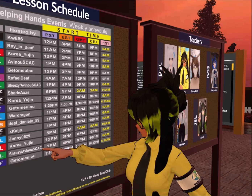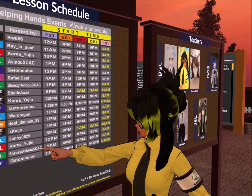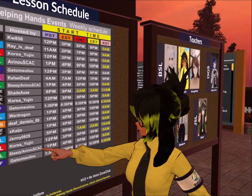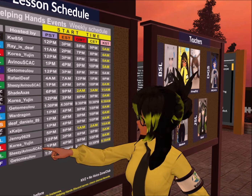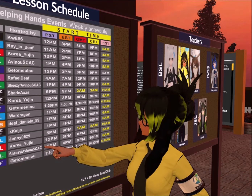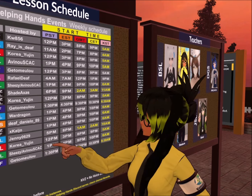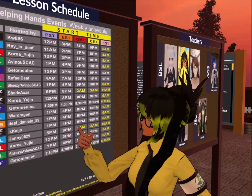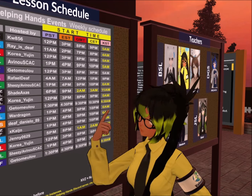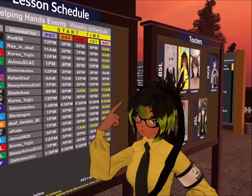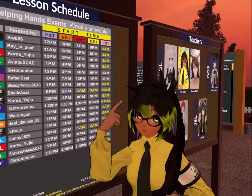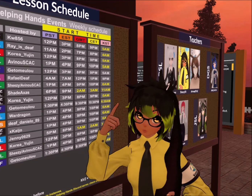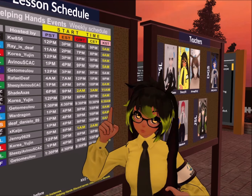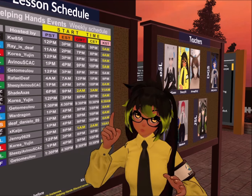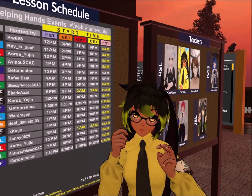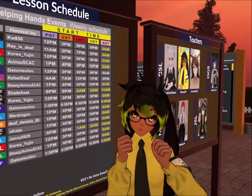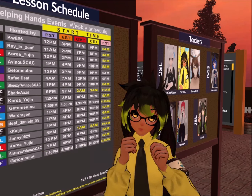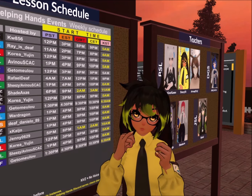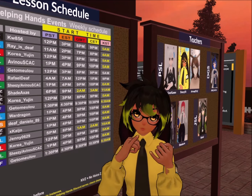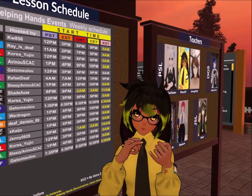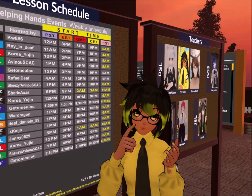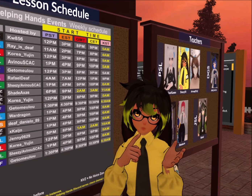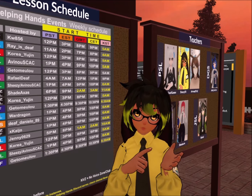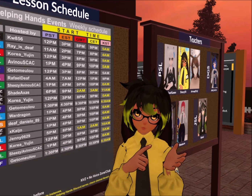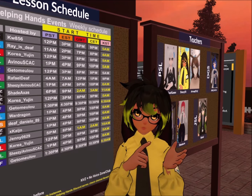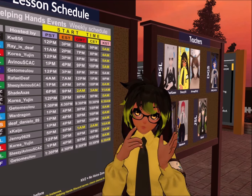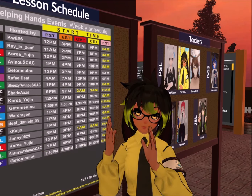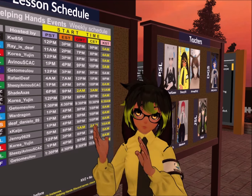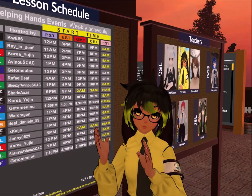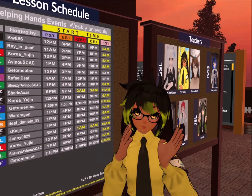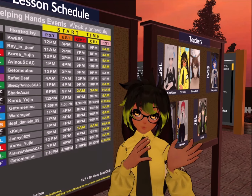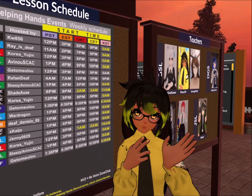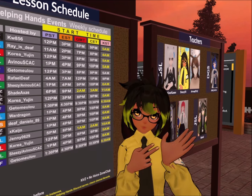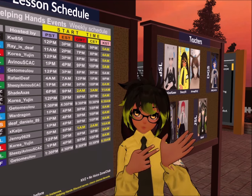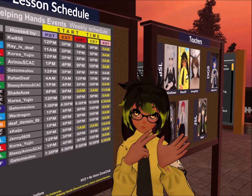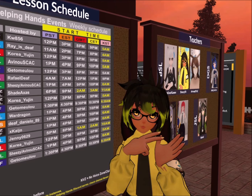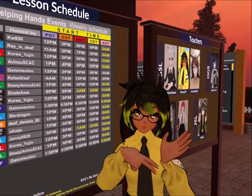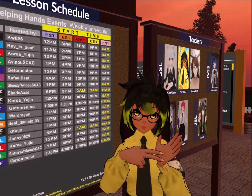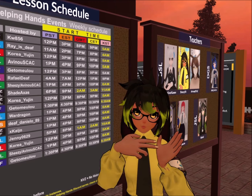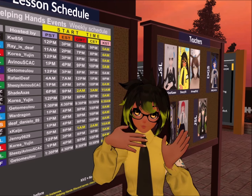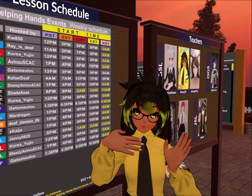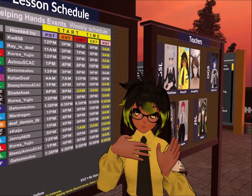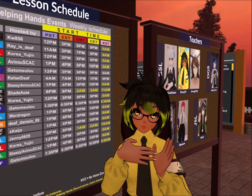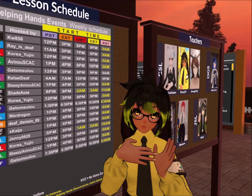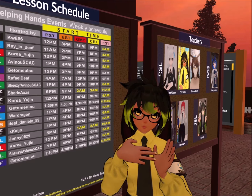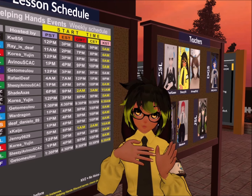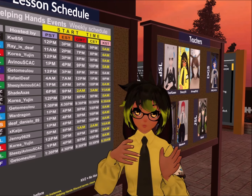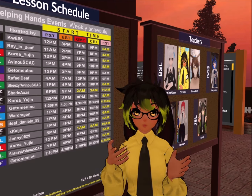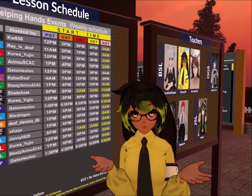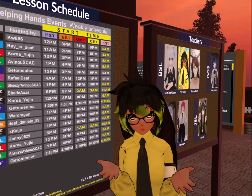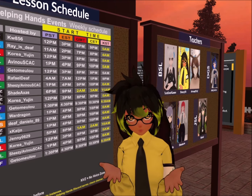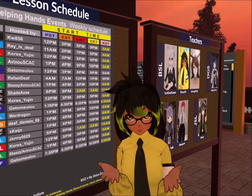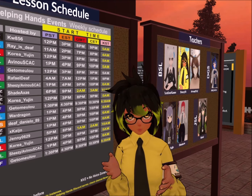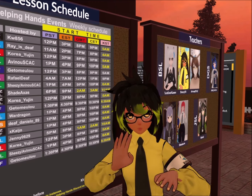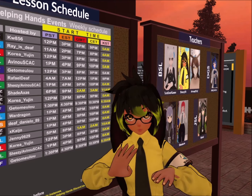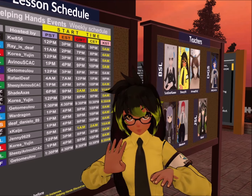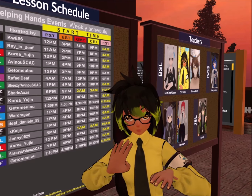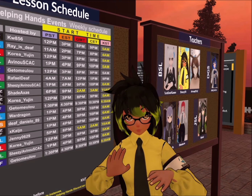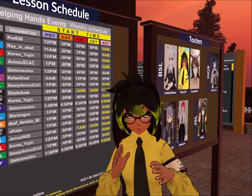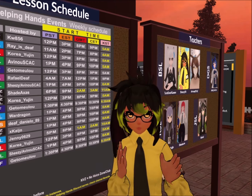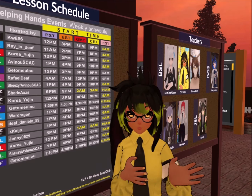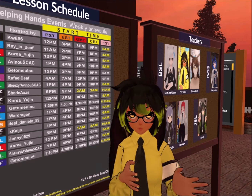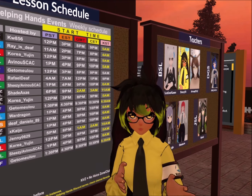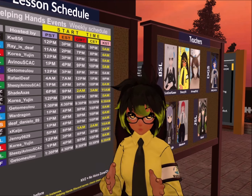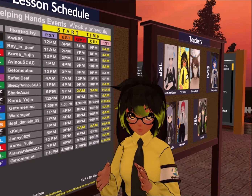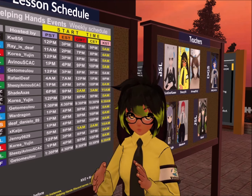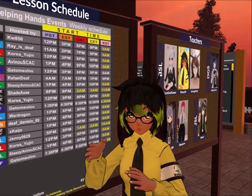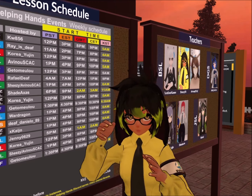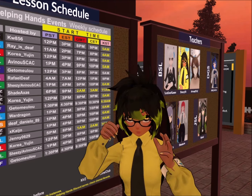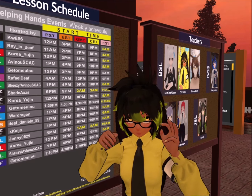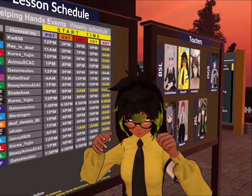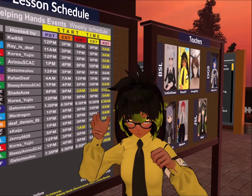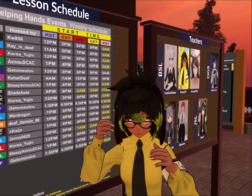This is for BSL NVZ where you practise the signs